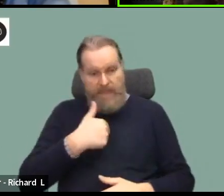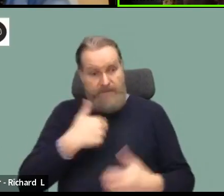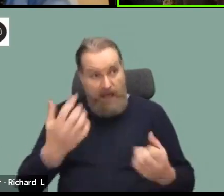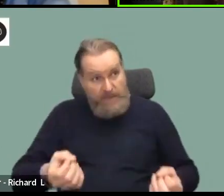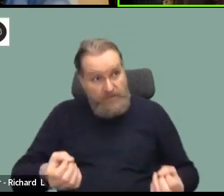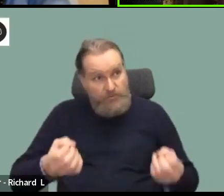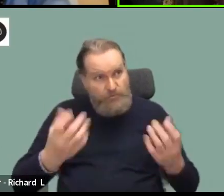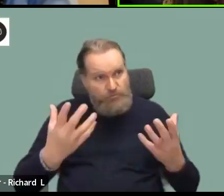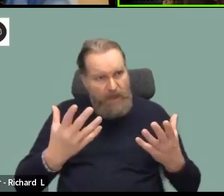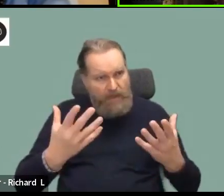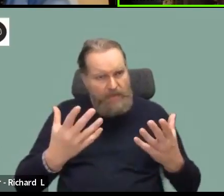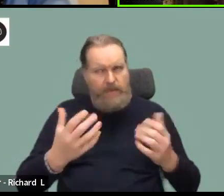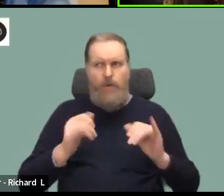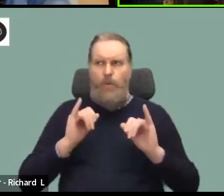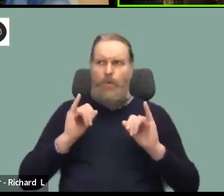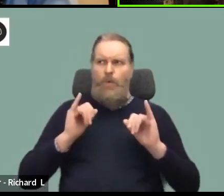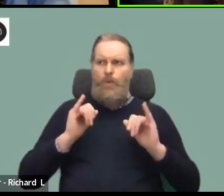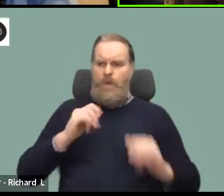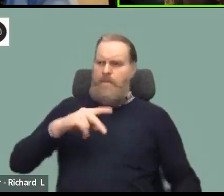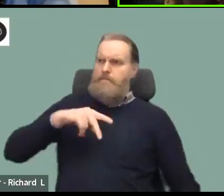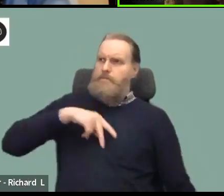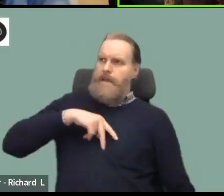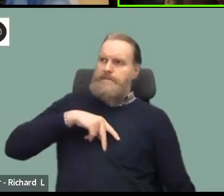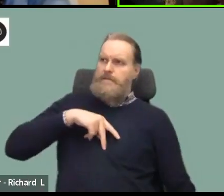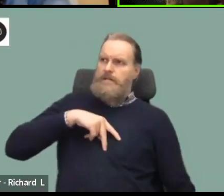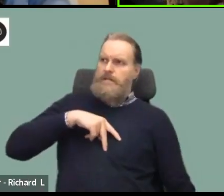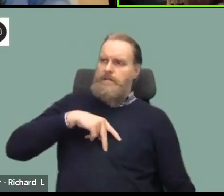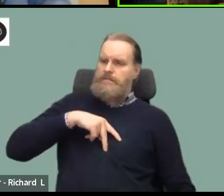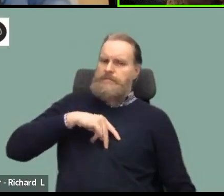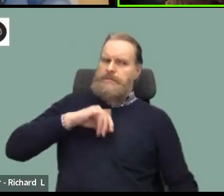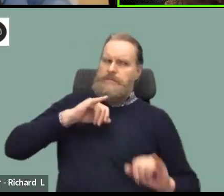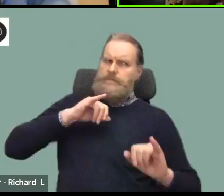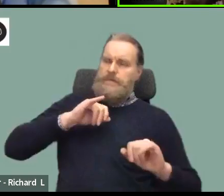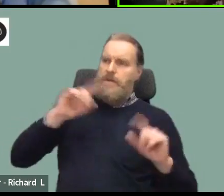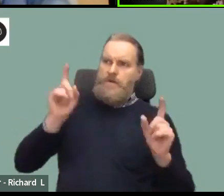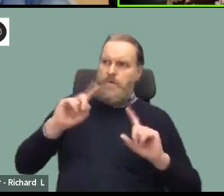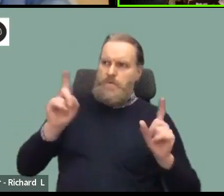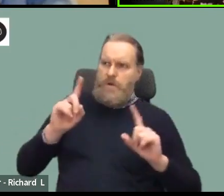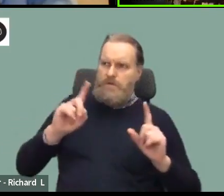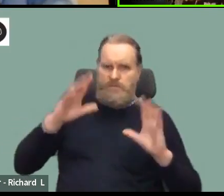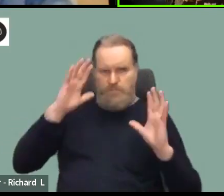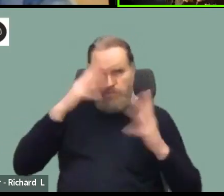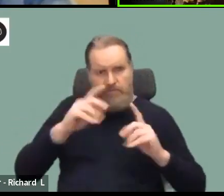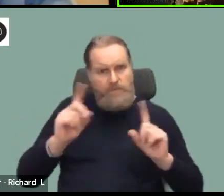. I'm concerned that bank . I'm concerned that by engaging strike action that maybe we can strike action that may be considered detrimental.